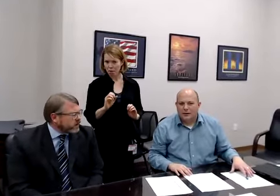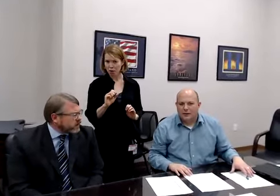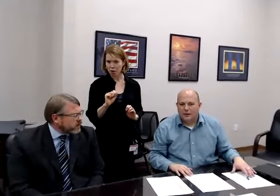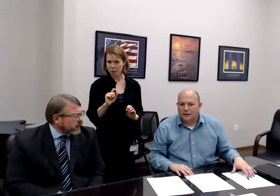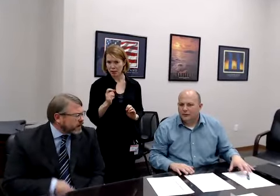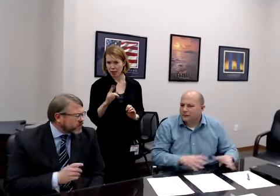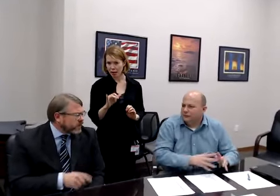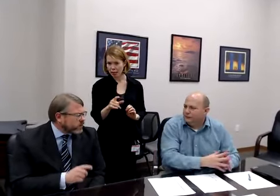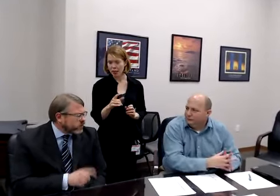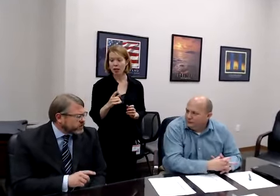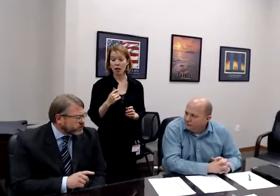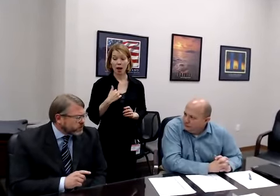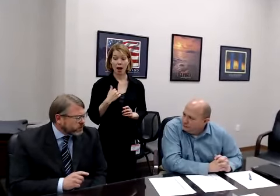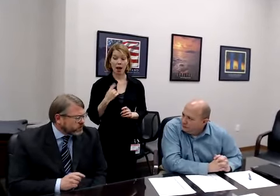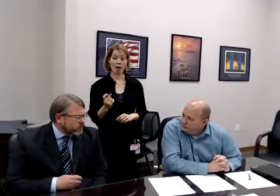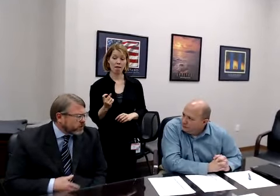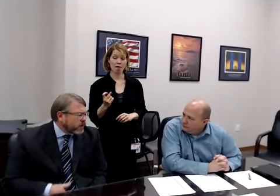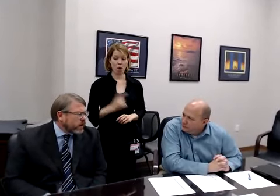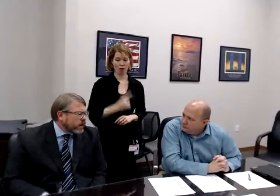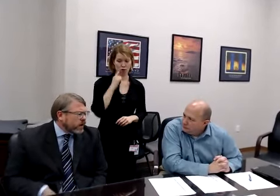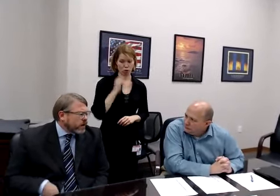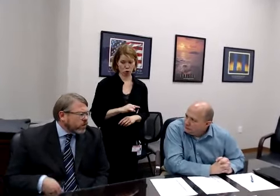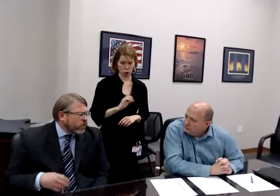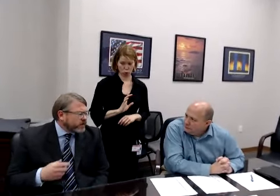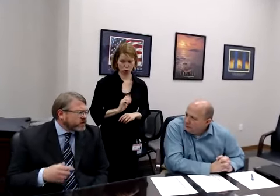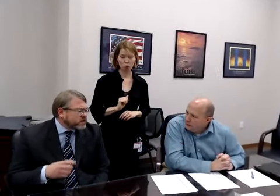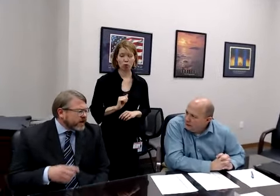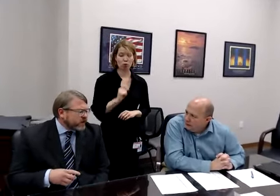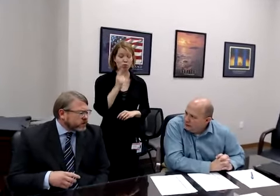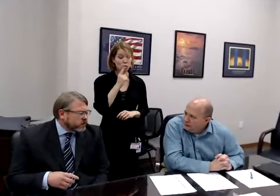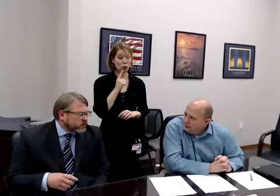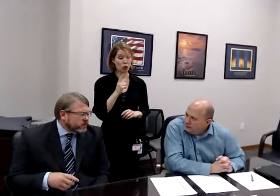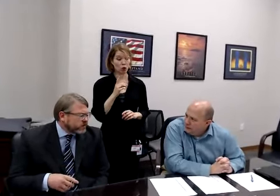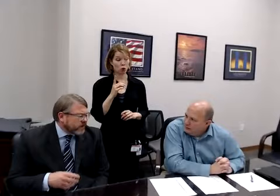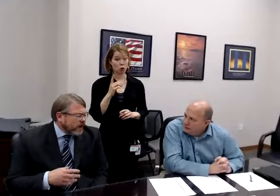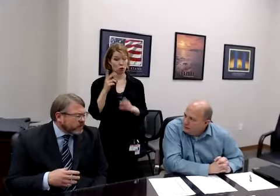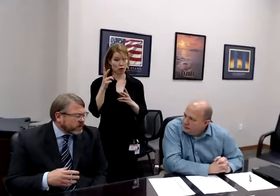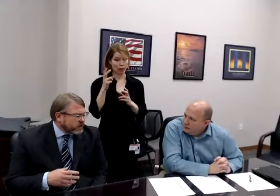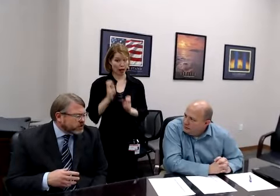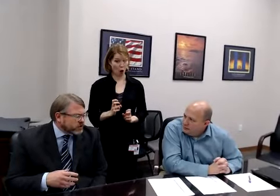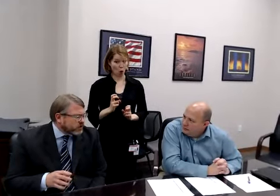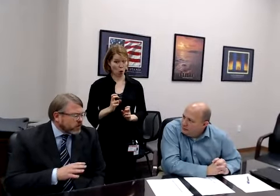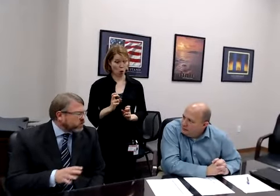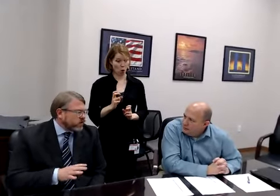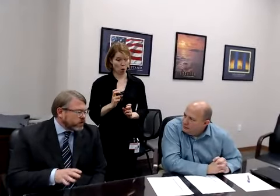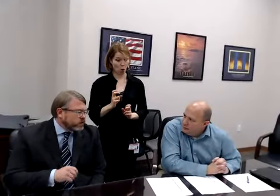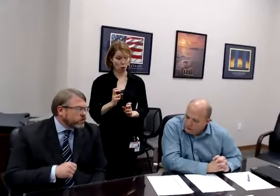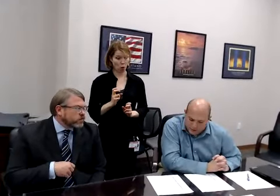and I actually have a question for you. So, when you download this application, I'm sorry.